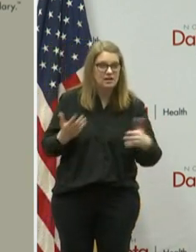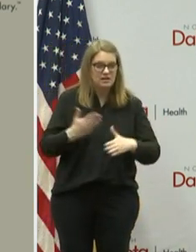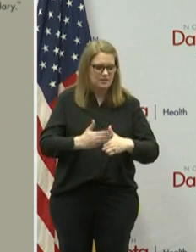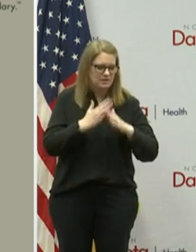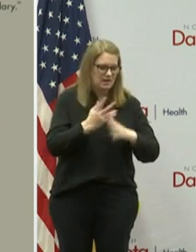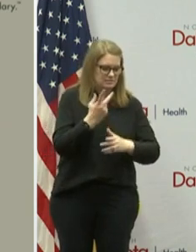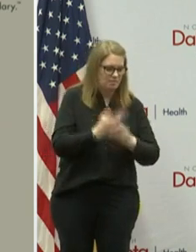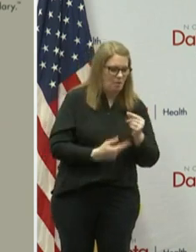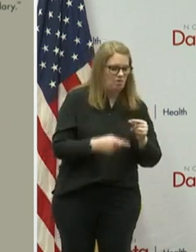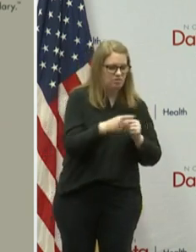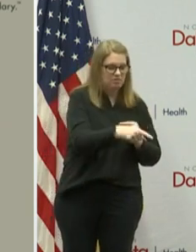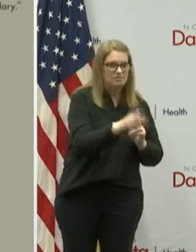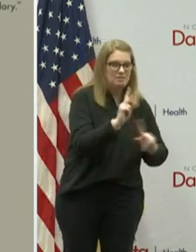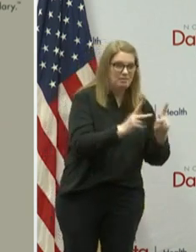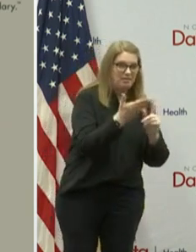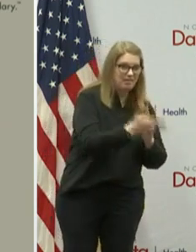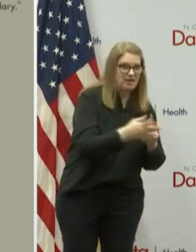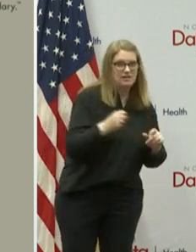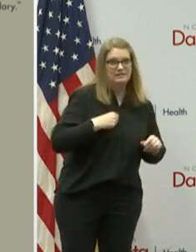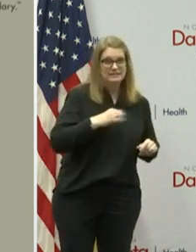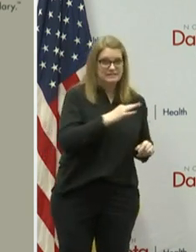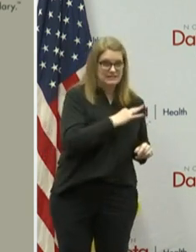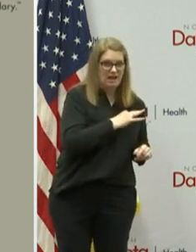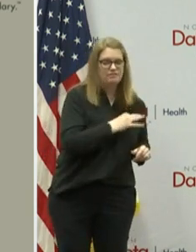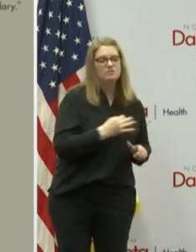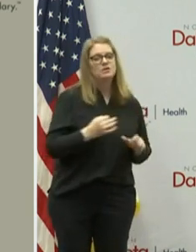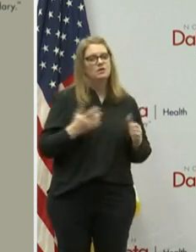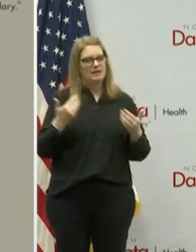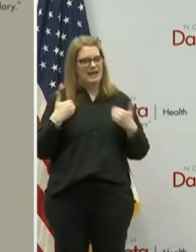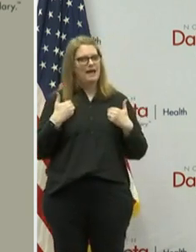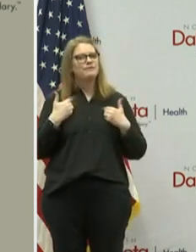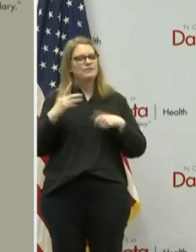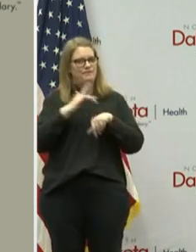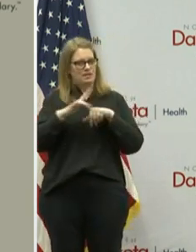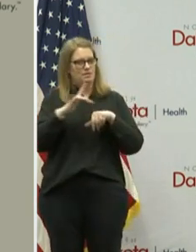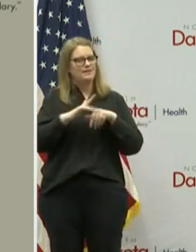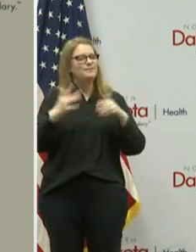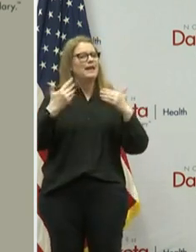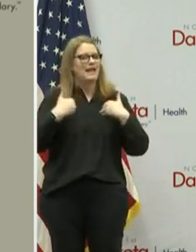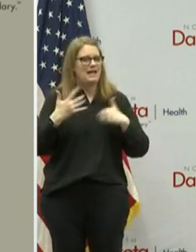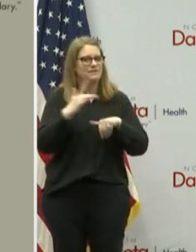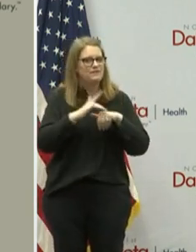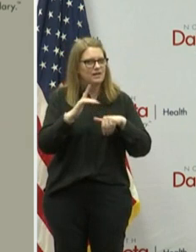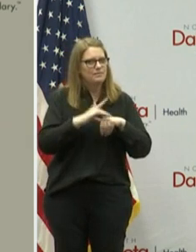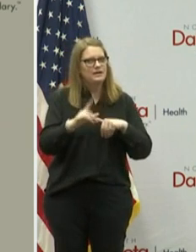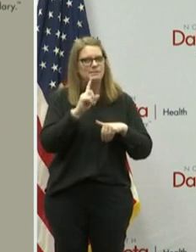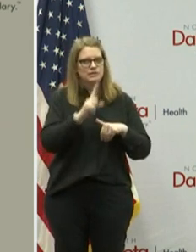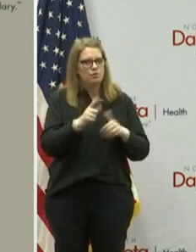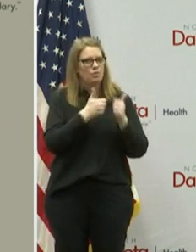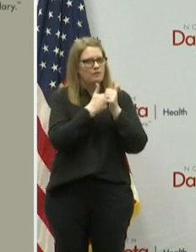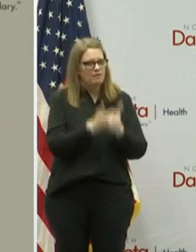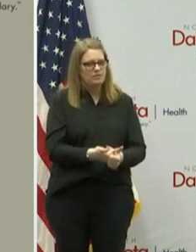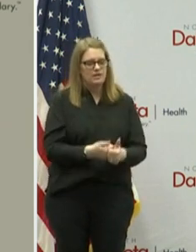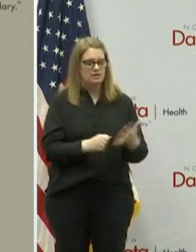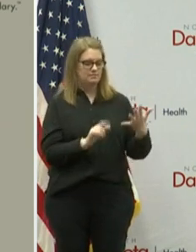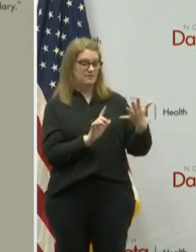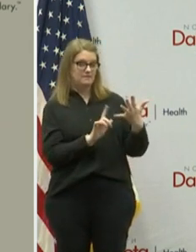PLACES WHERE THEY'RE NOT IN CONTACT WITH THOSE THAT TESTED NEGATIVE AND CREATE APPROPRIATE ISOLATION TO PROTECT THE